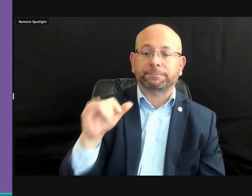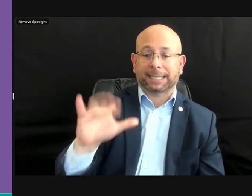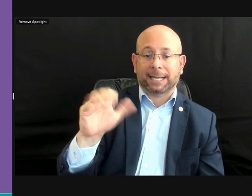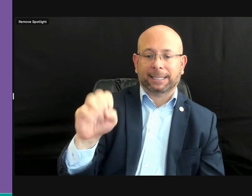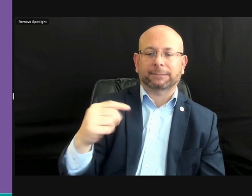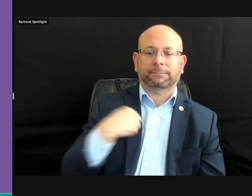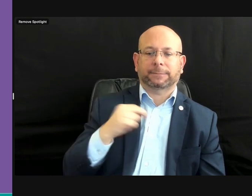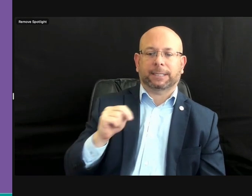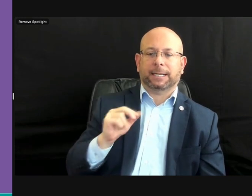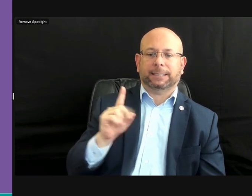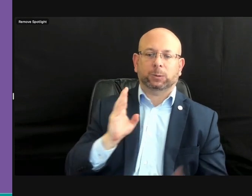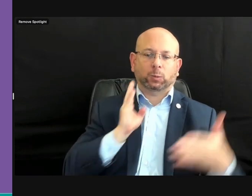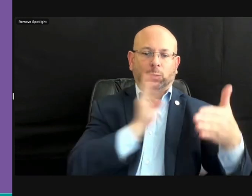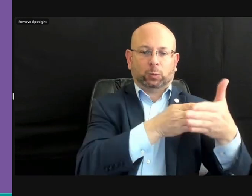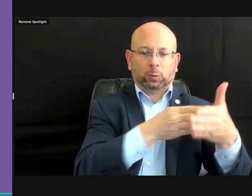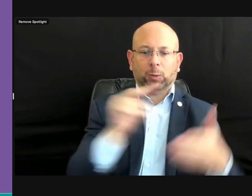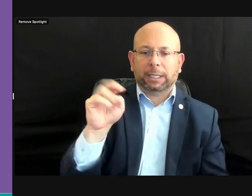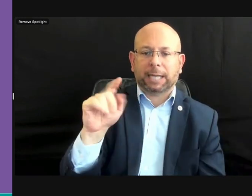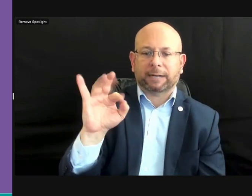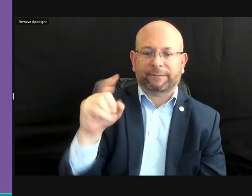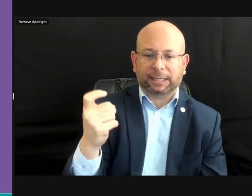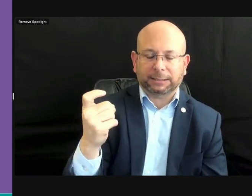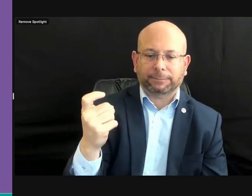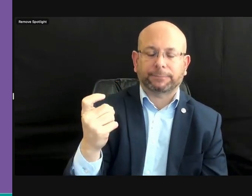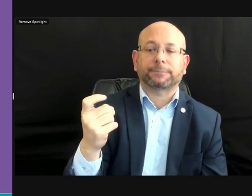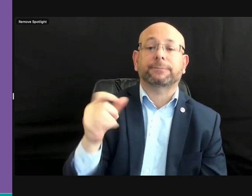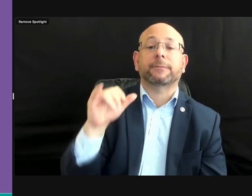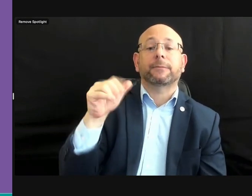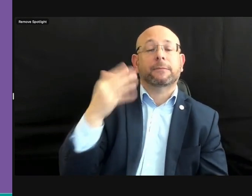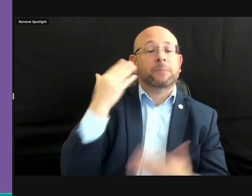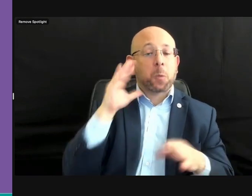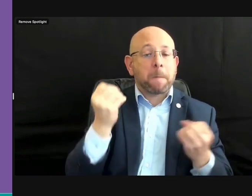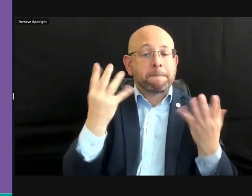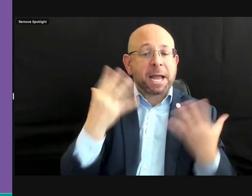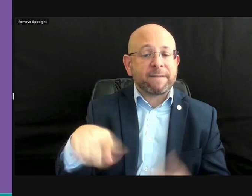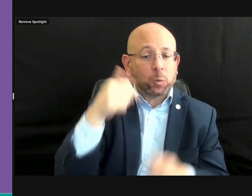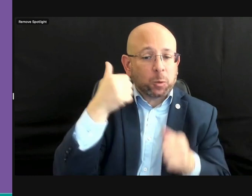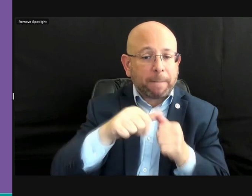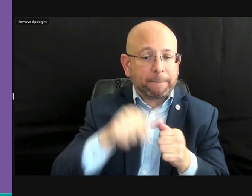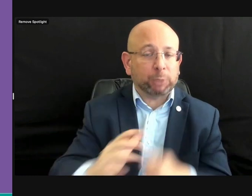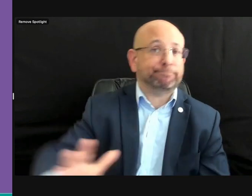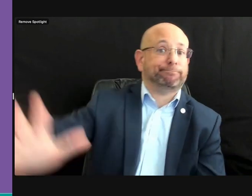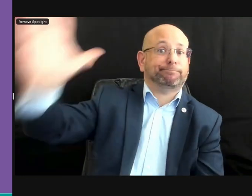In this case, the NAD sued Netflix. I'm not sure how many of you remember,